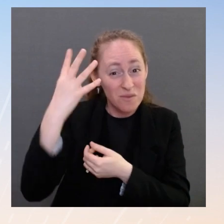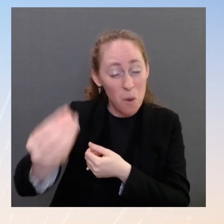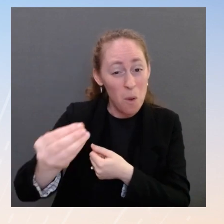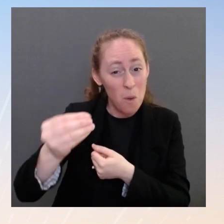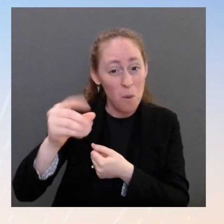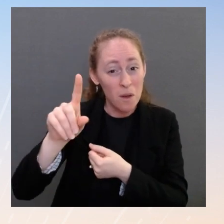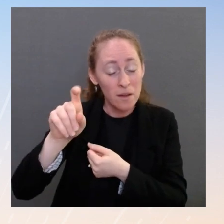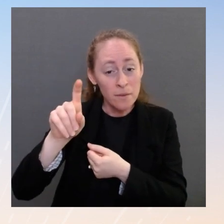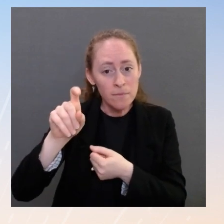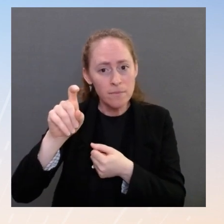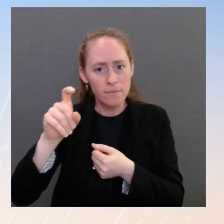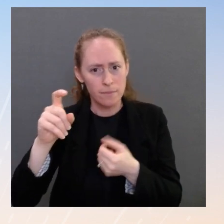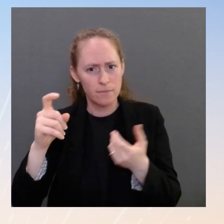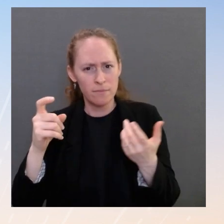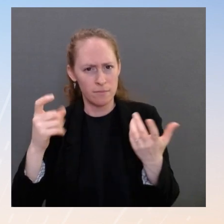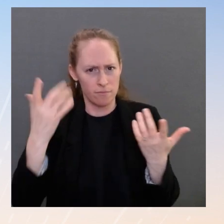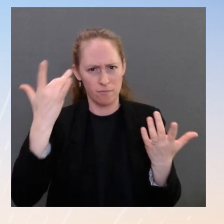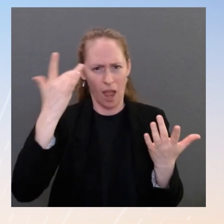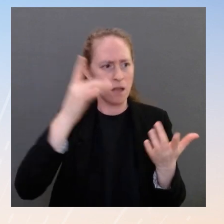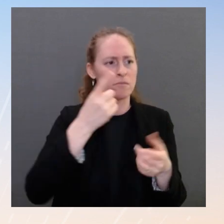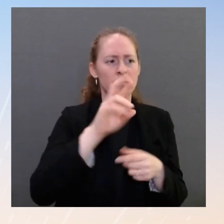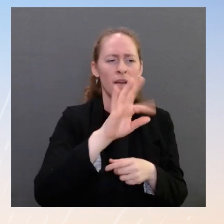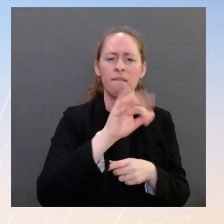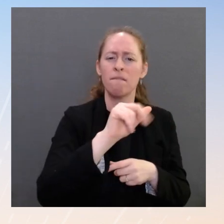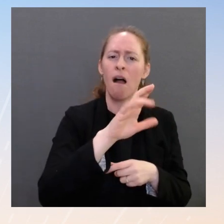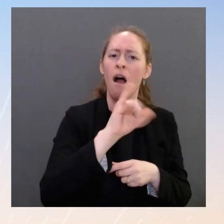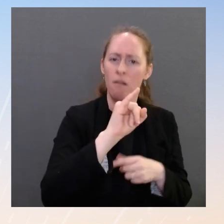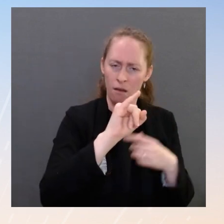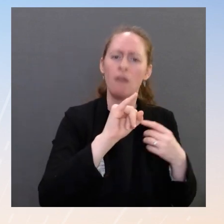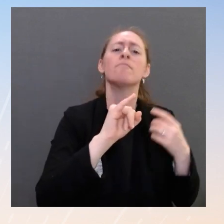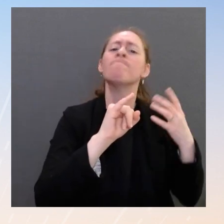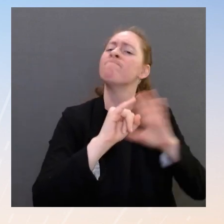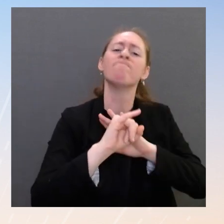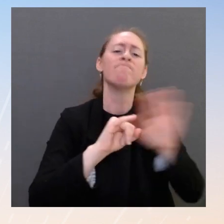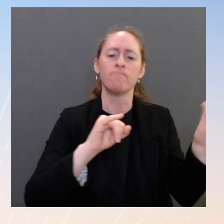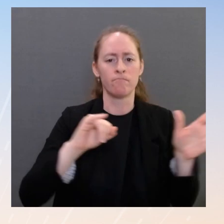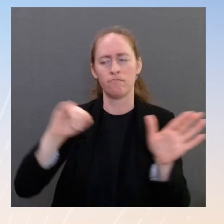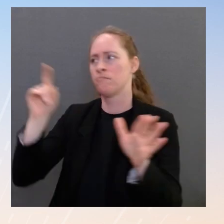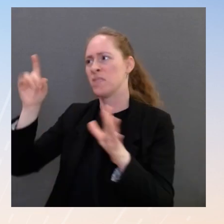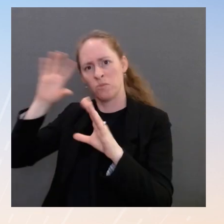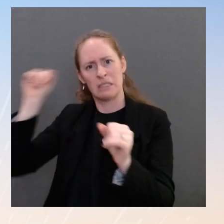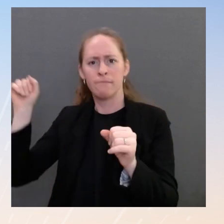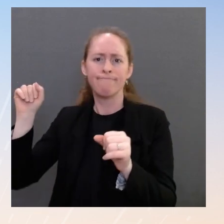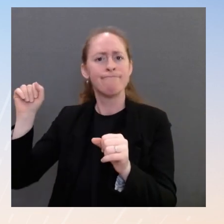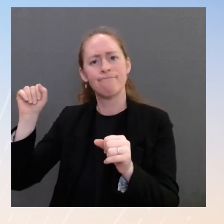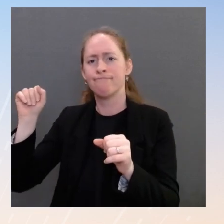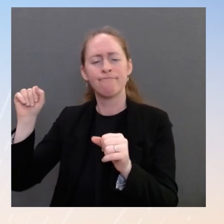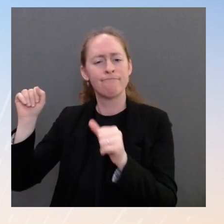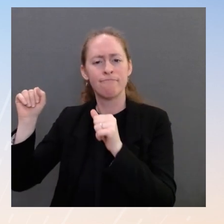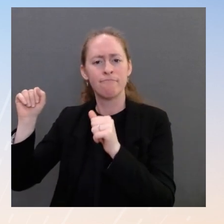And is there any concern that the President would be seen as not following the science in some way? Ms. Psaki: Well, first, I would note